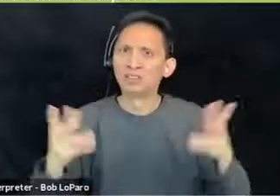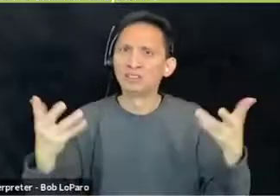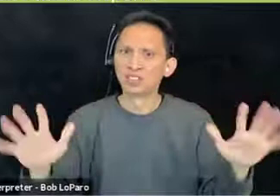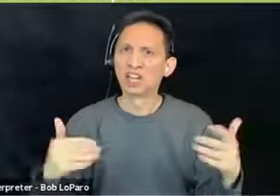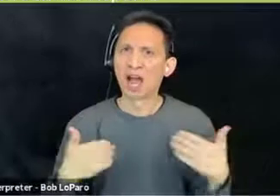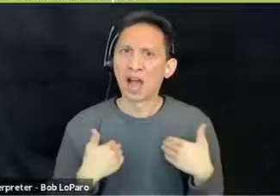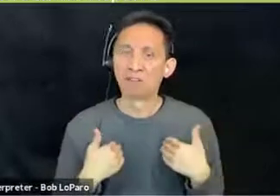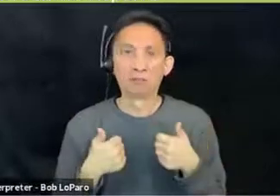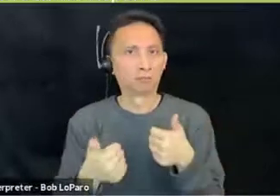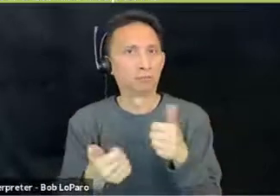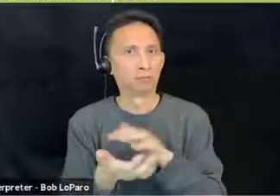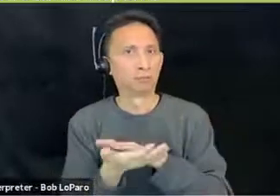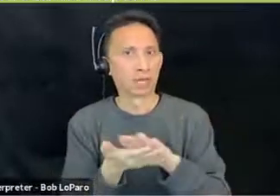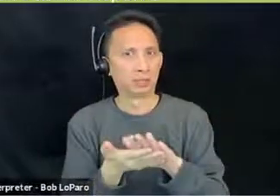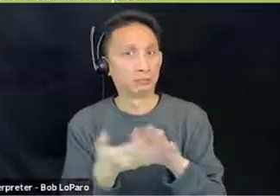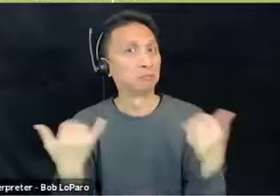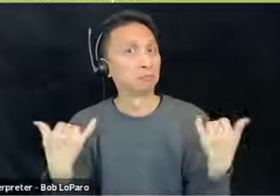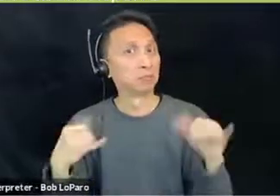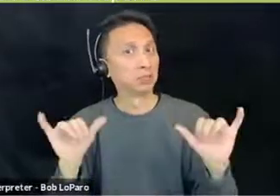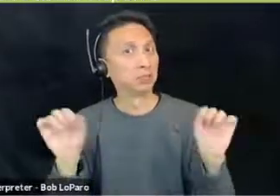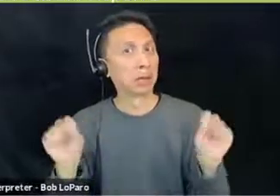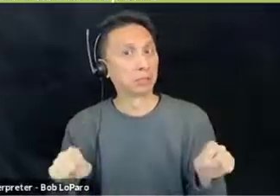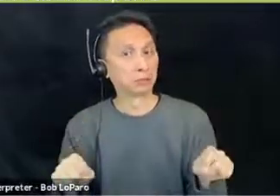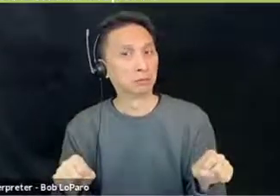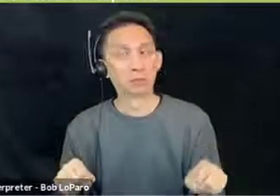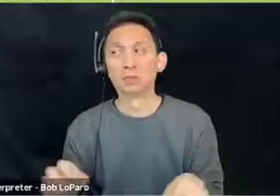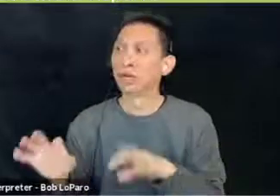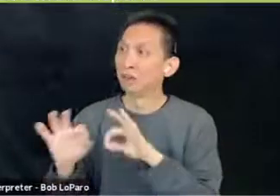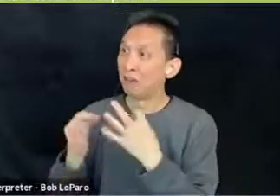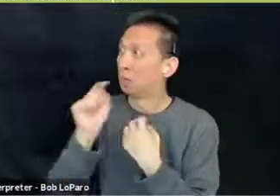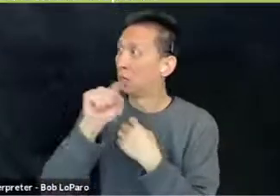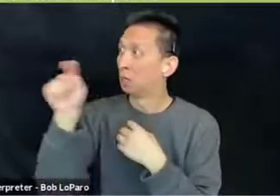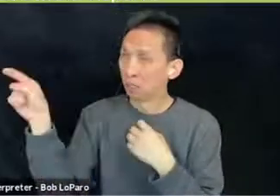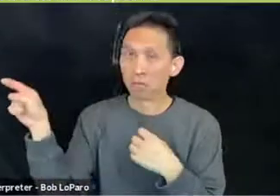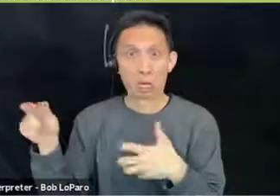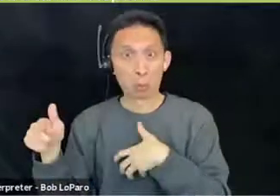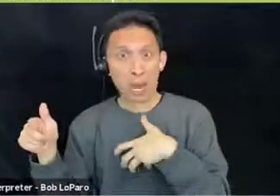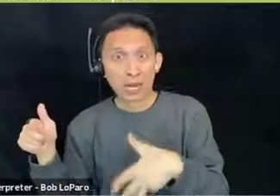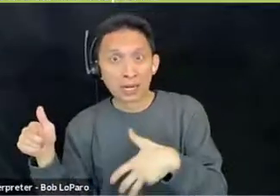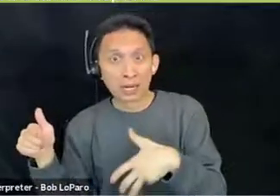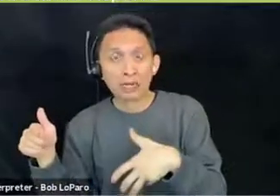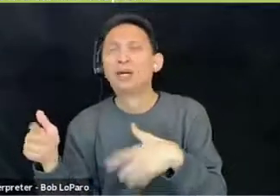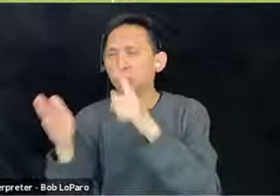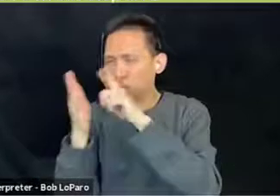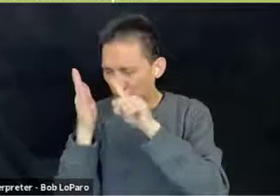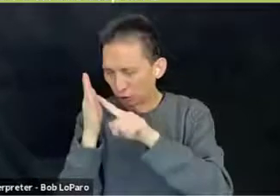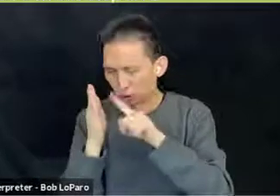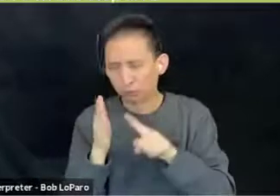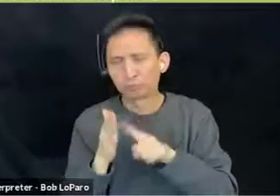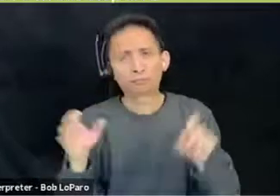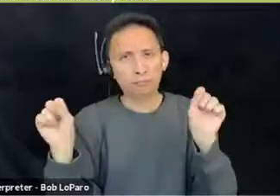that still exists, and a lot of families make use of that too. So, we want to be a bridge